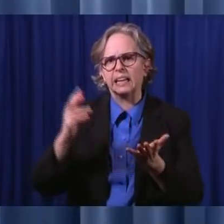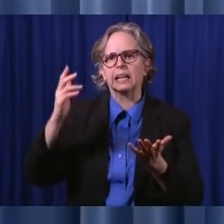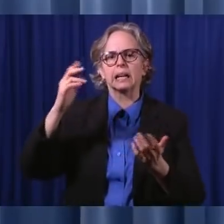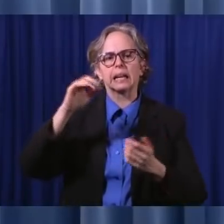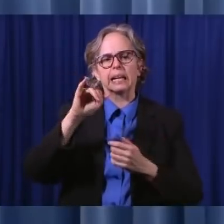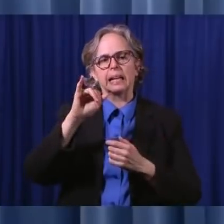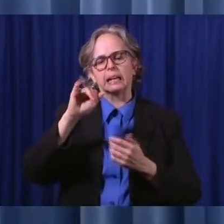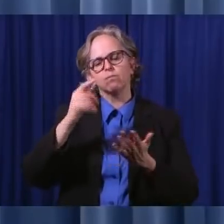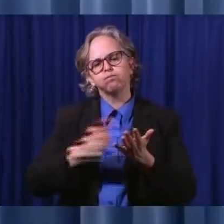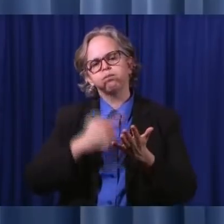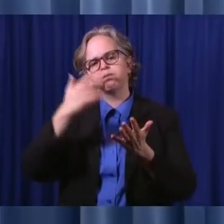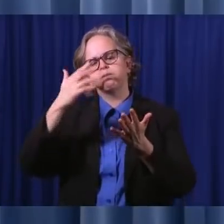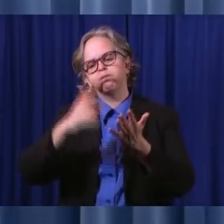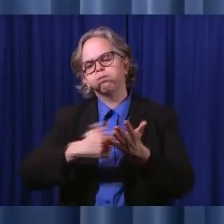BEGINNING ON JUNE 8TH,